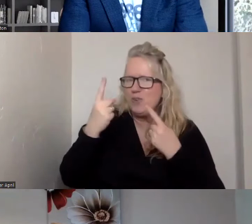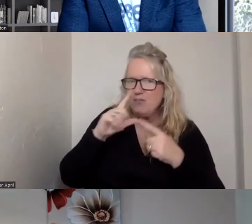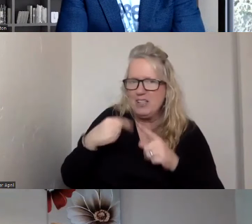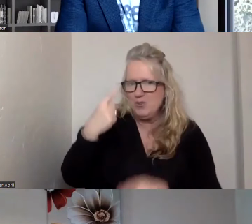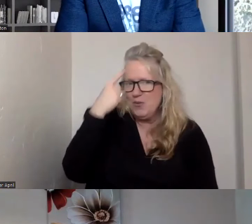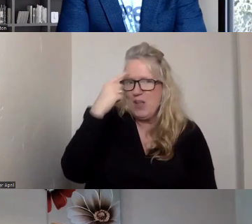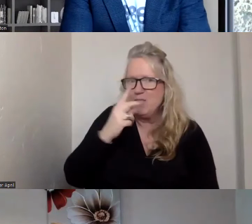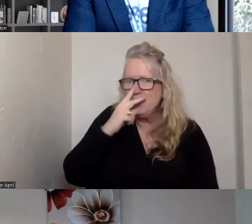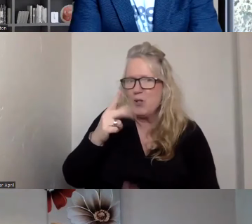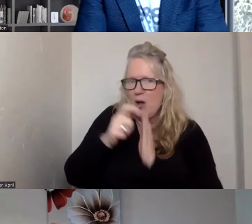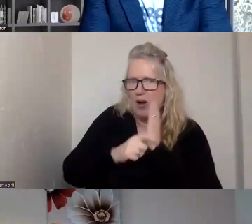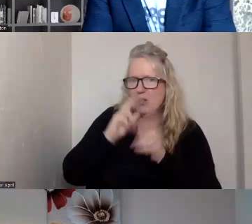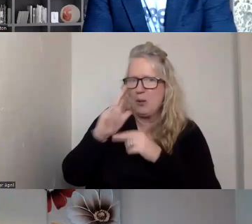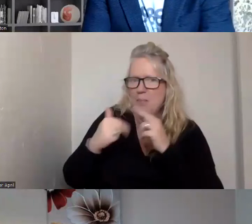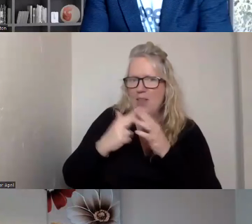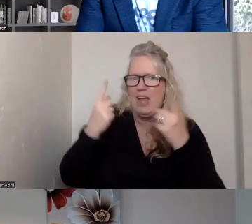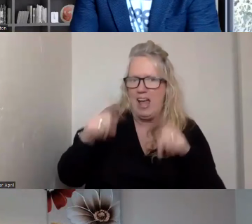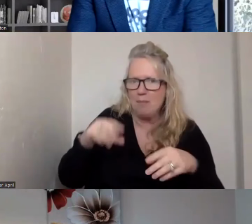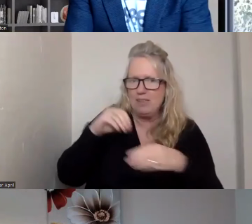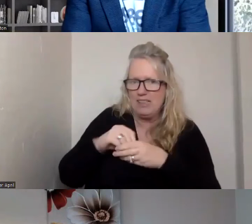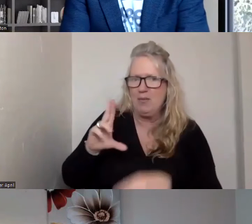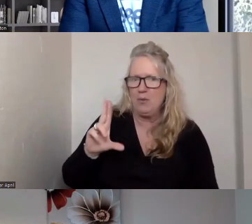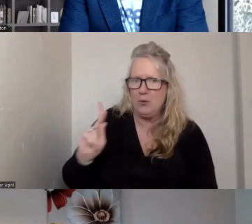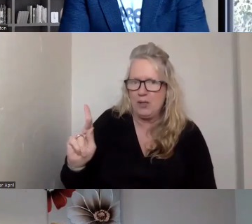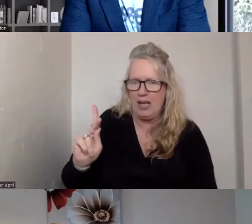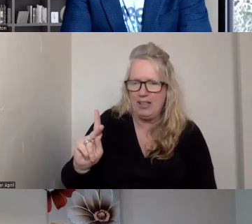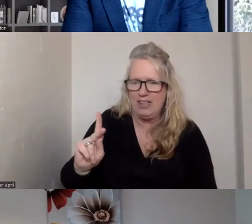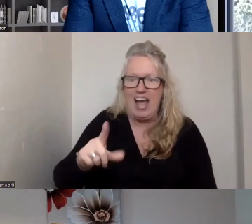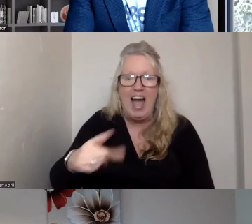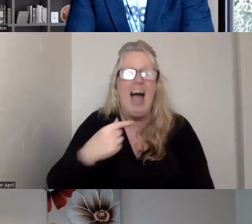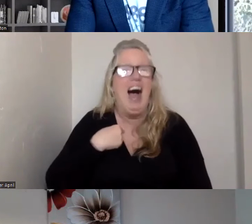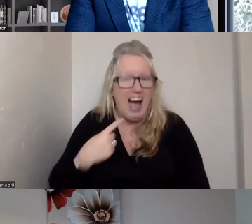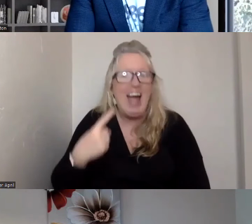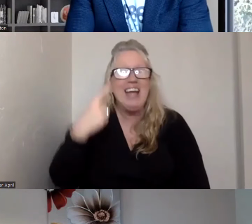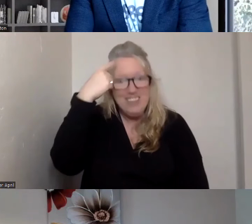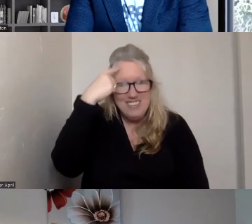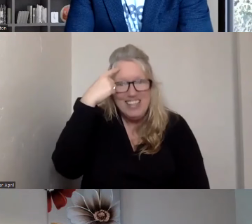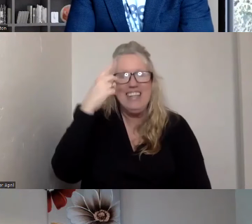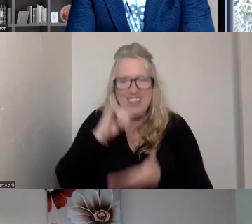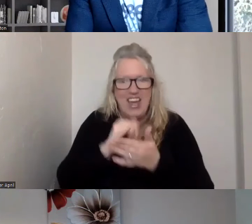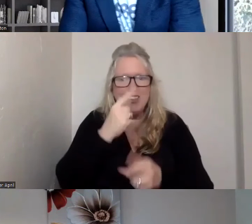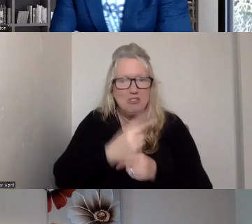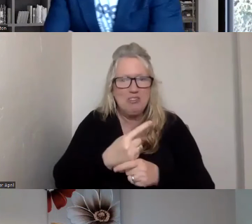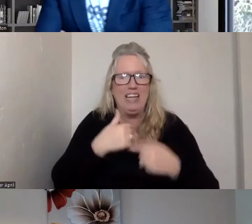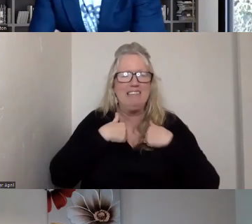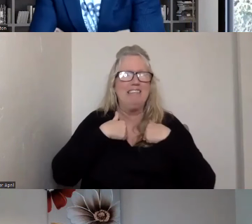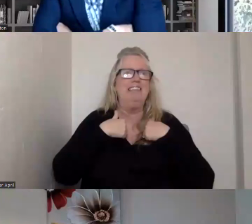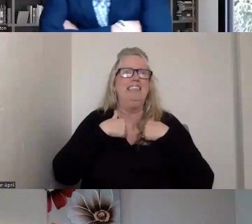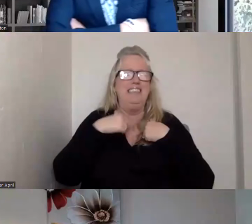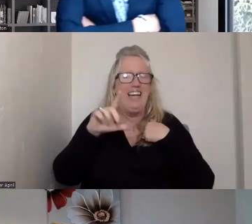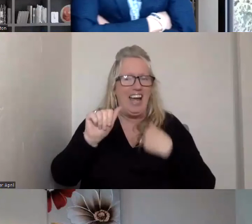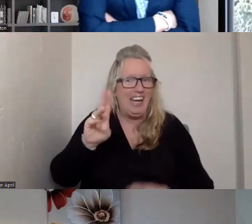YOU SAW AN ARTICLE ABOUT THIS HAPPENING IN THE UK? : I THINK THAT IS RIGHT. DON'T HOLD ME TO IT. SORRY IF I AM